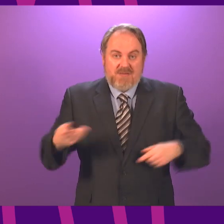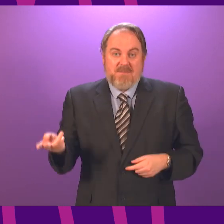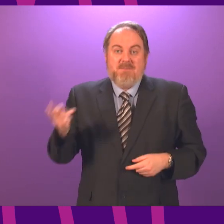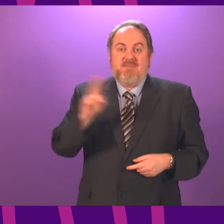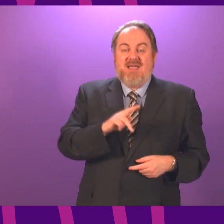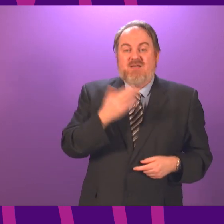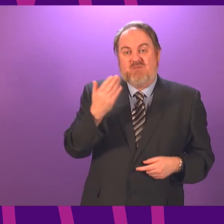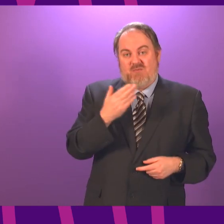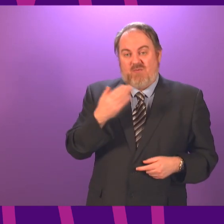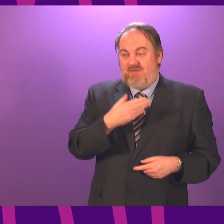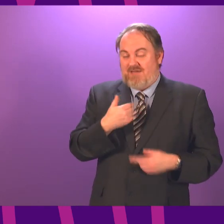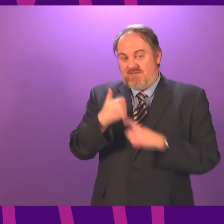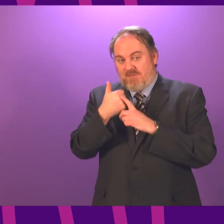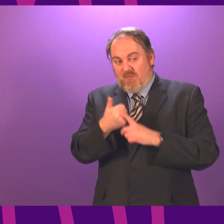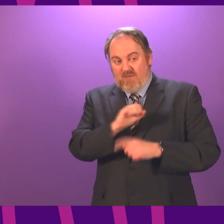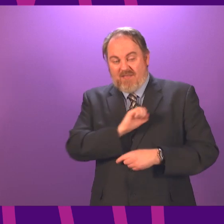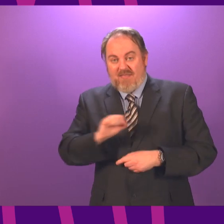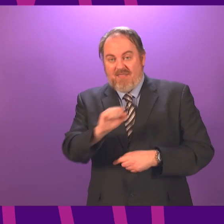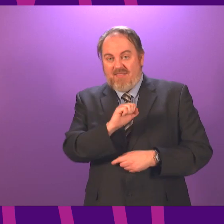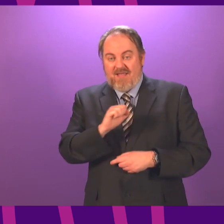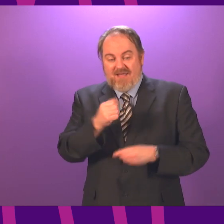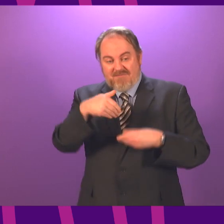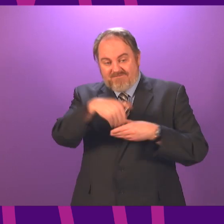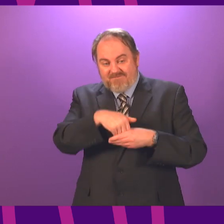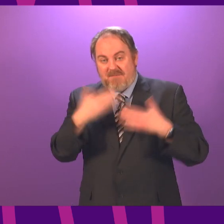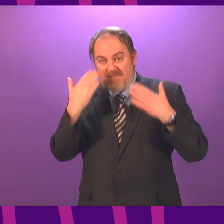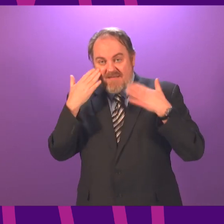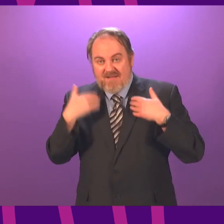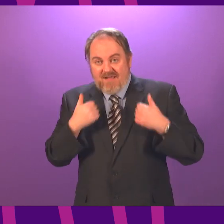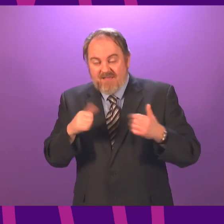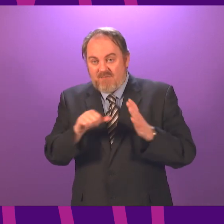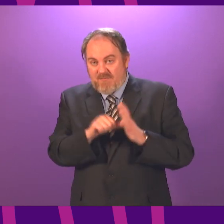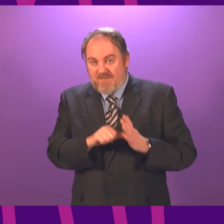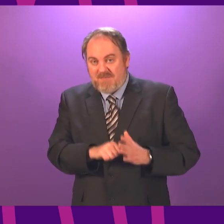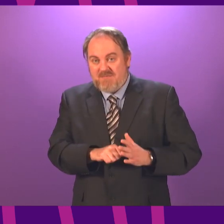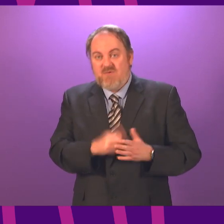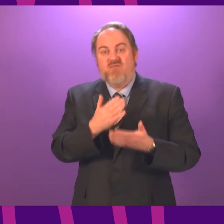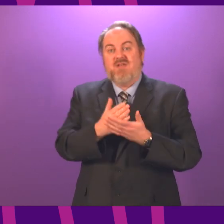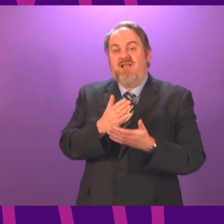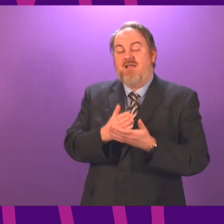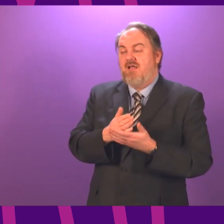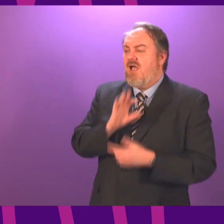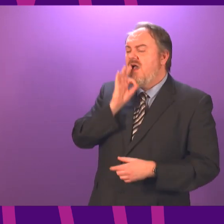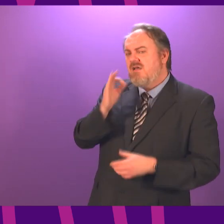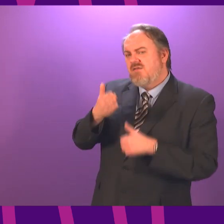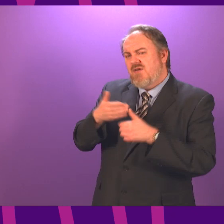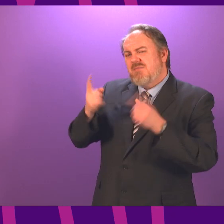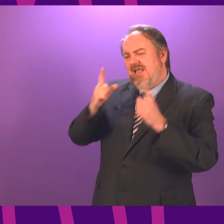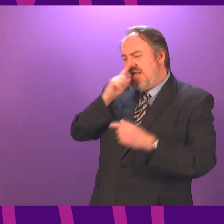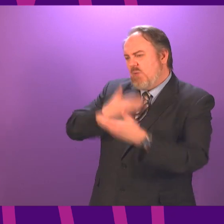health services including opening up access to third sector services. What consideration